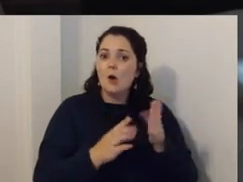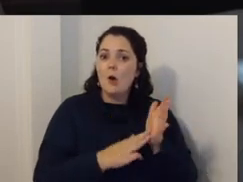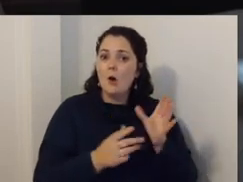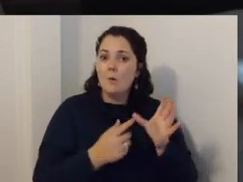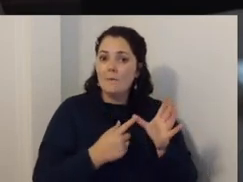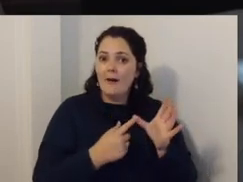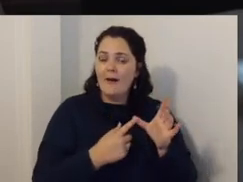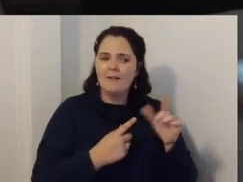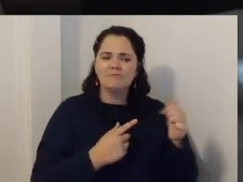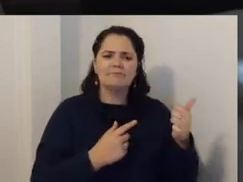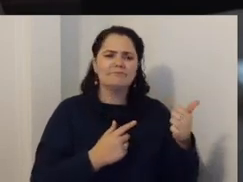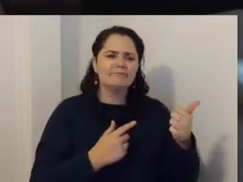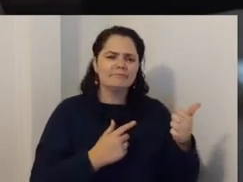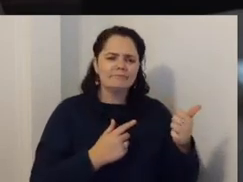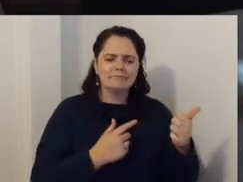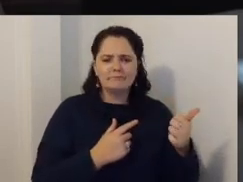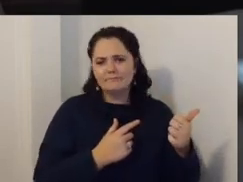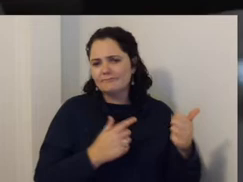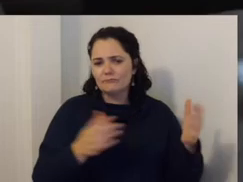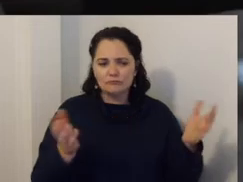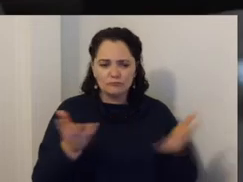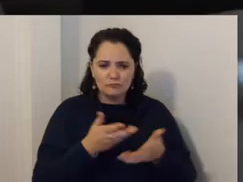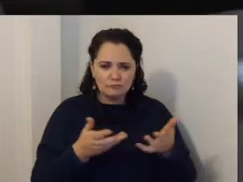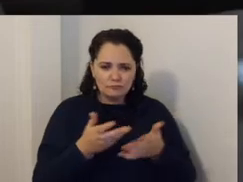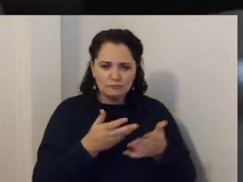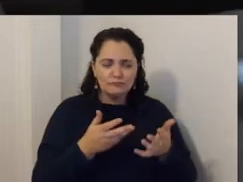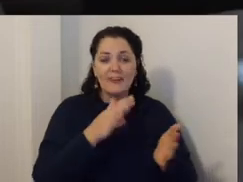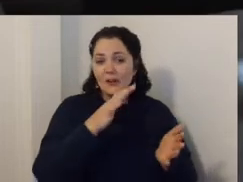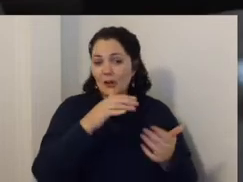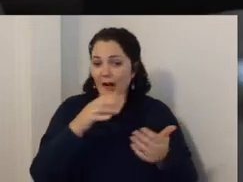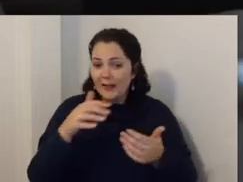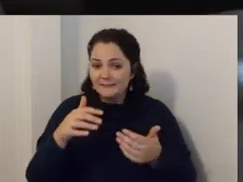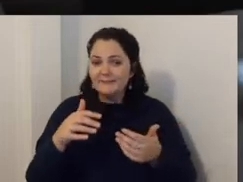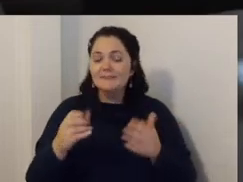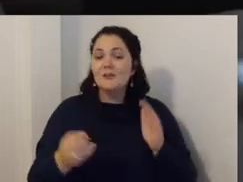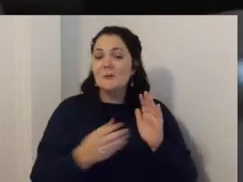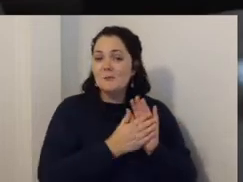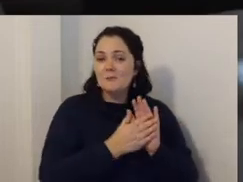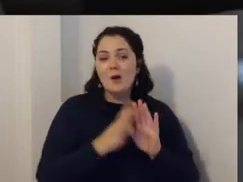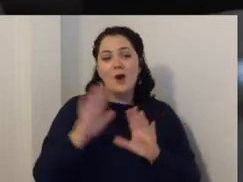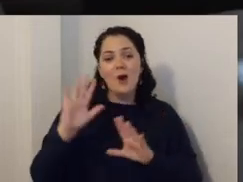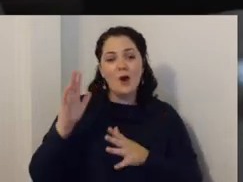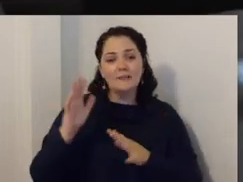um and they're they put them all up on YouTube, they're all Auslan interpreted um and so um the